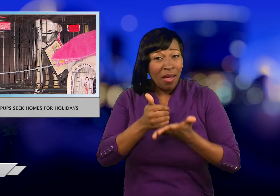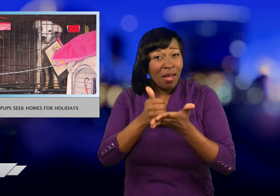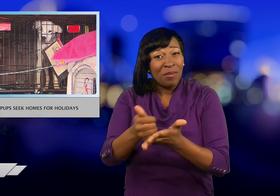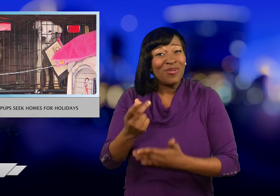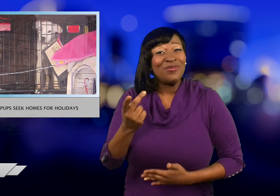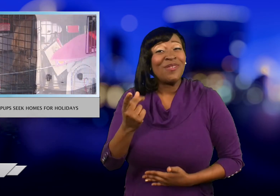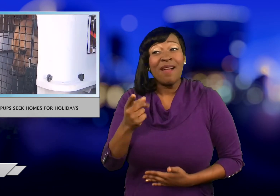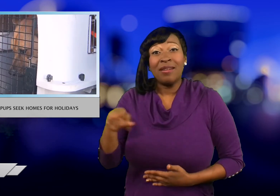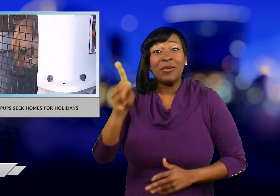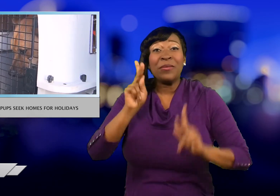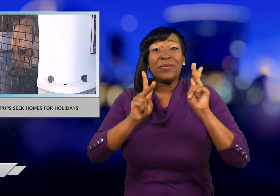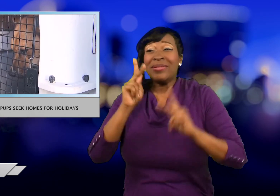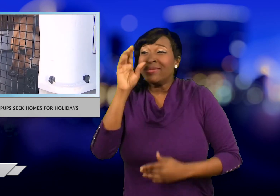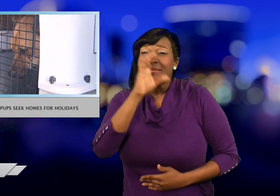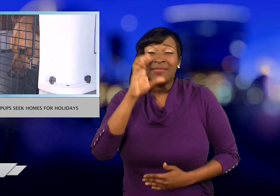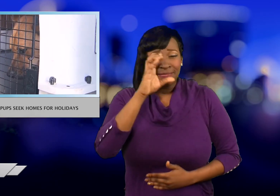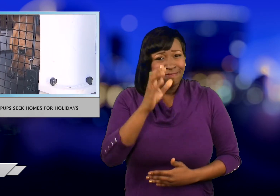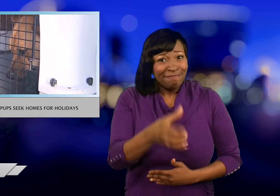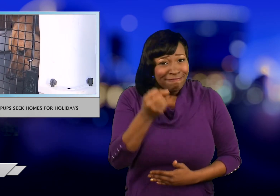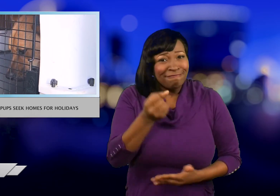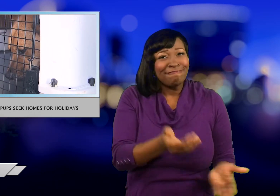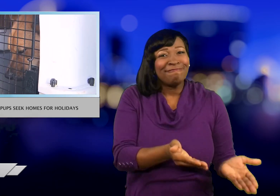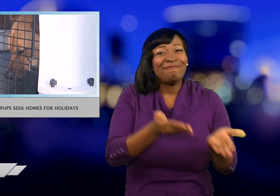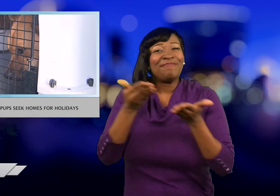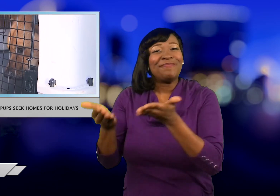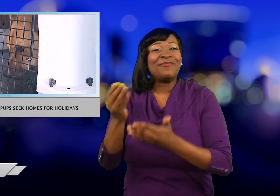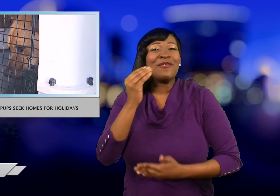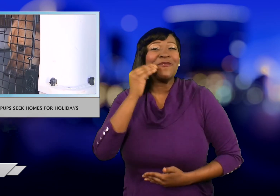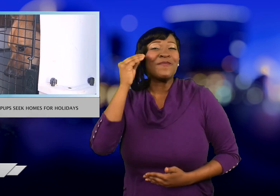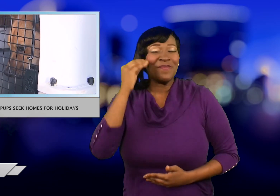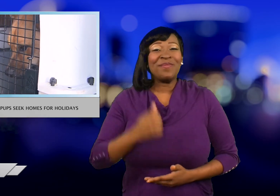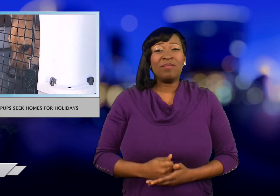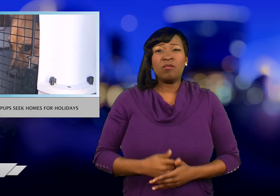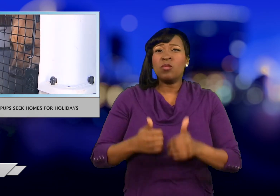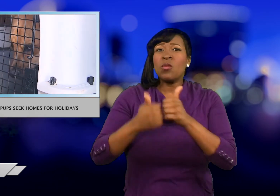help them find homes for dogs --